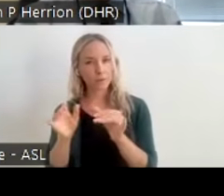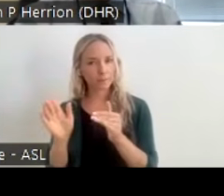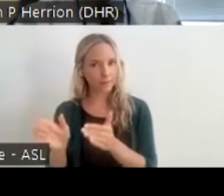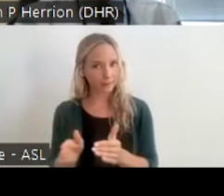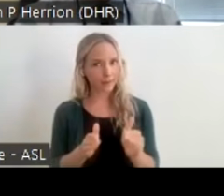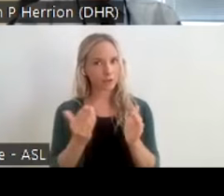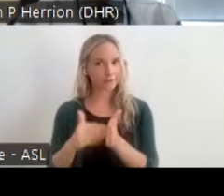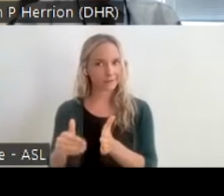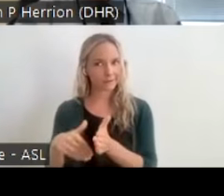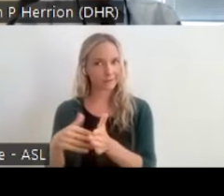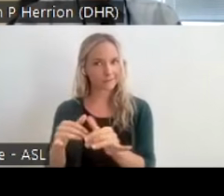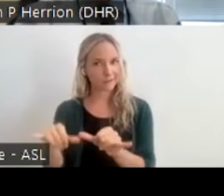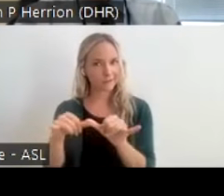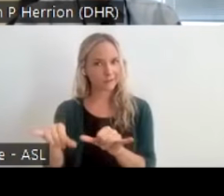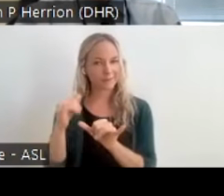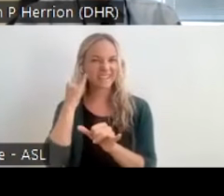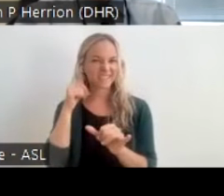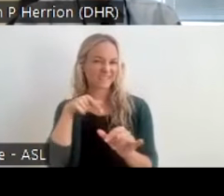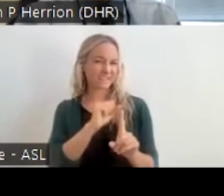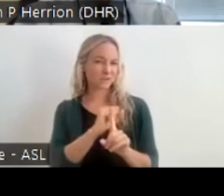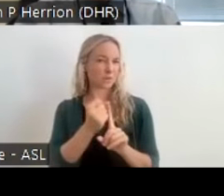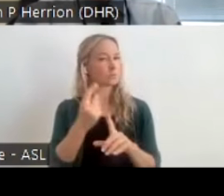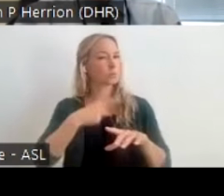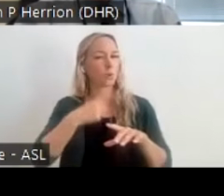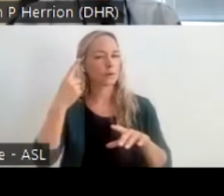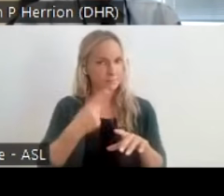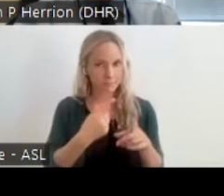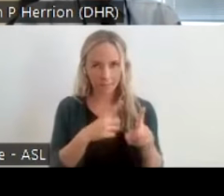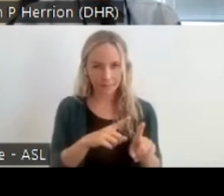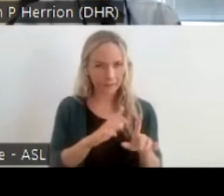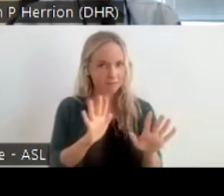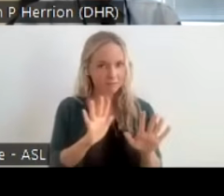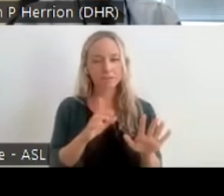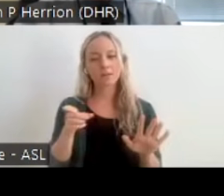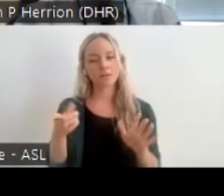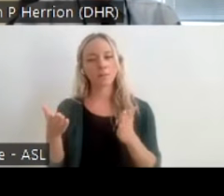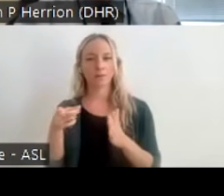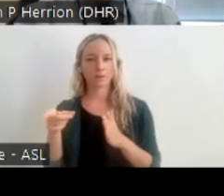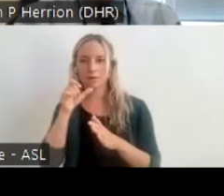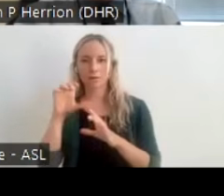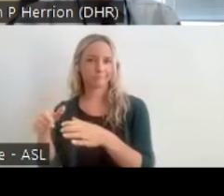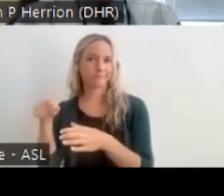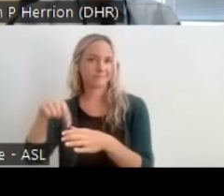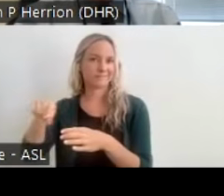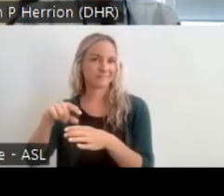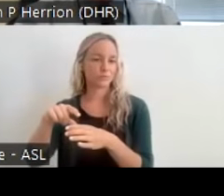to put their name on the complaint, The complaint gets served on the respondent and we require that respondent to